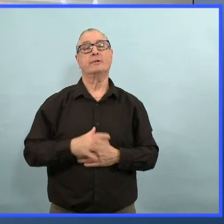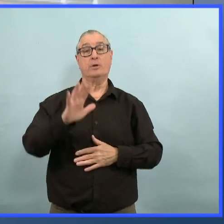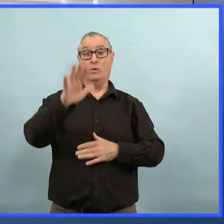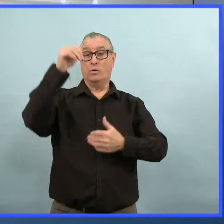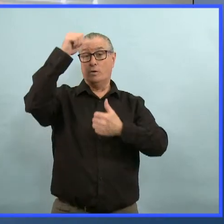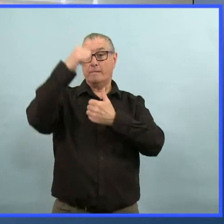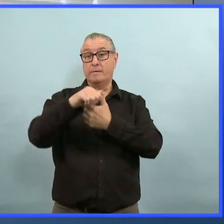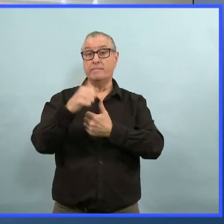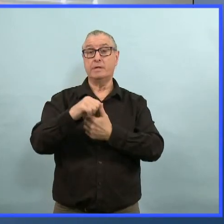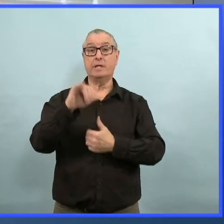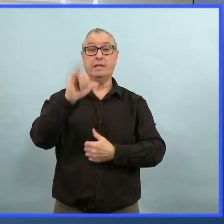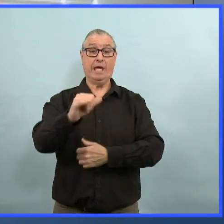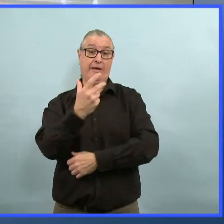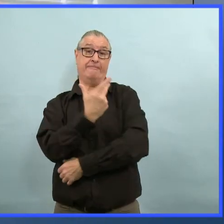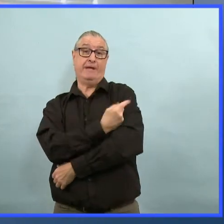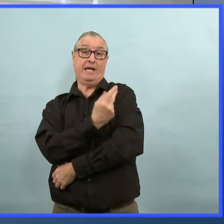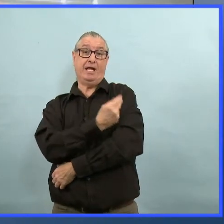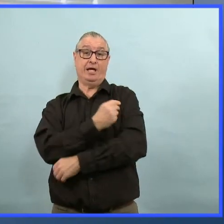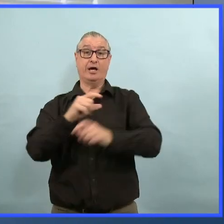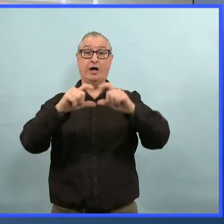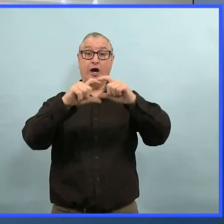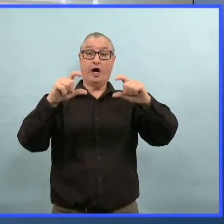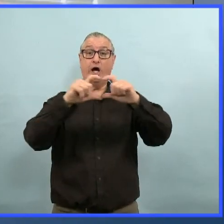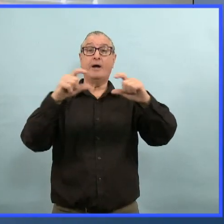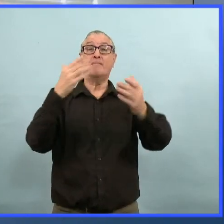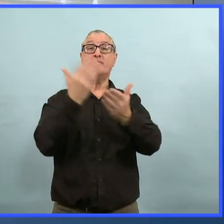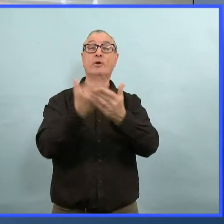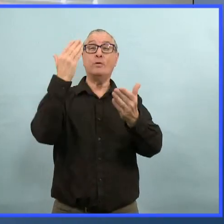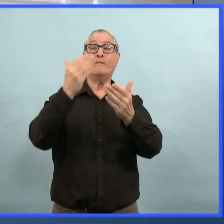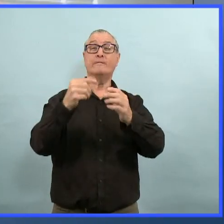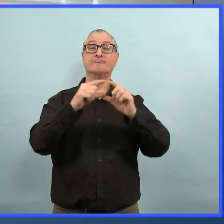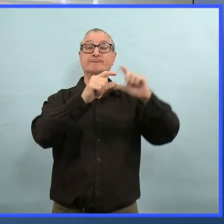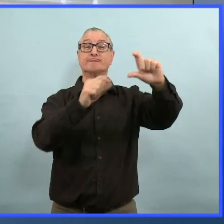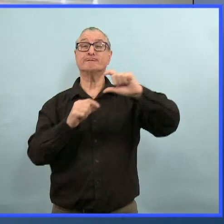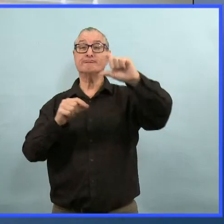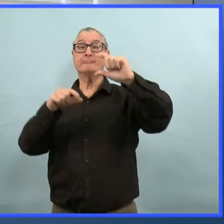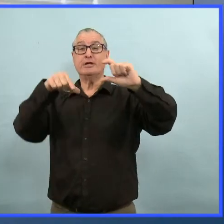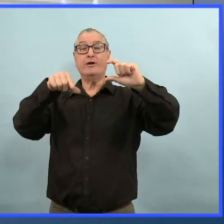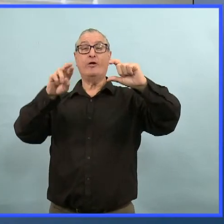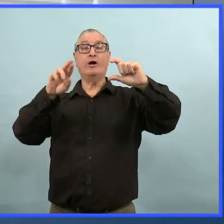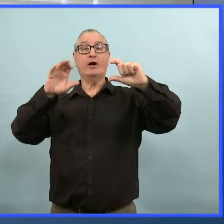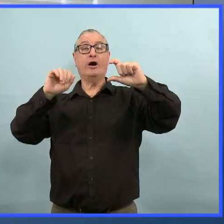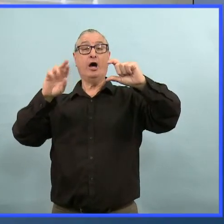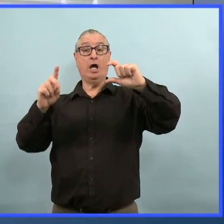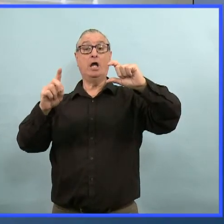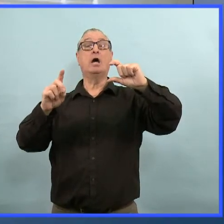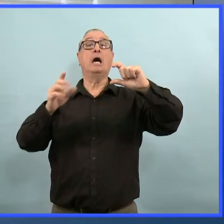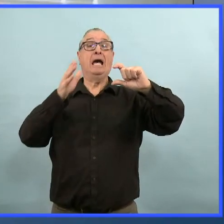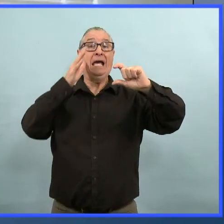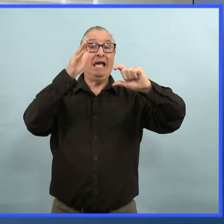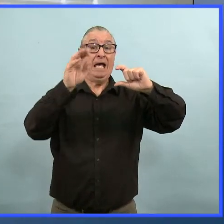will be removed in public settings effective march 1st we've heard some from some venues